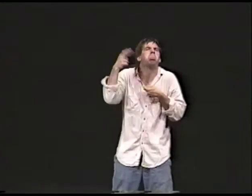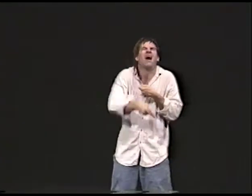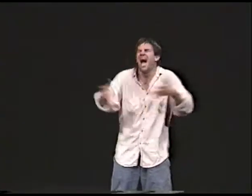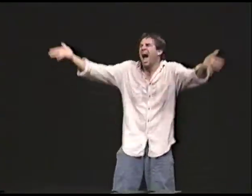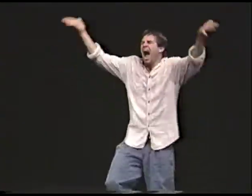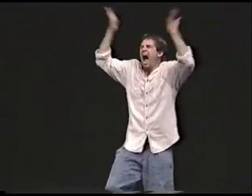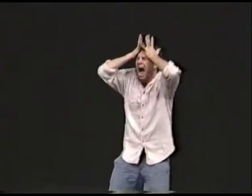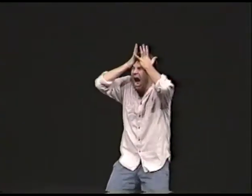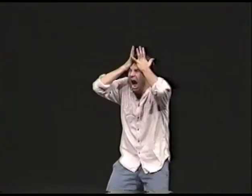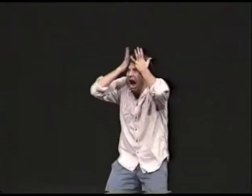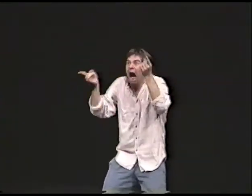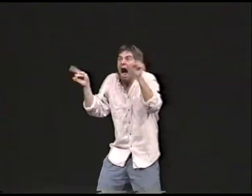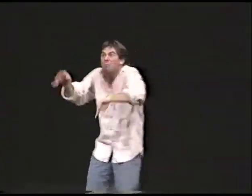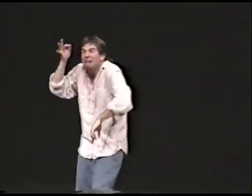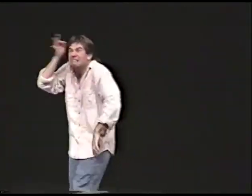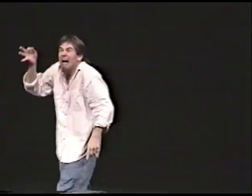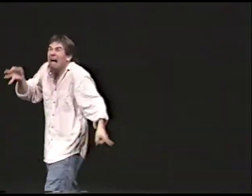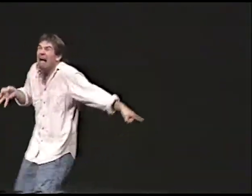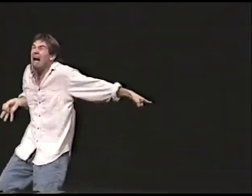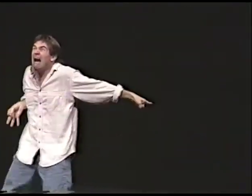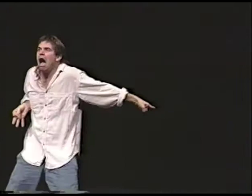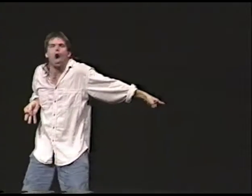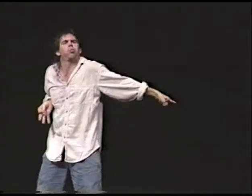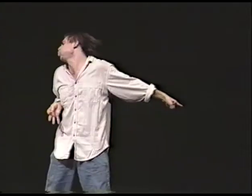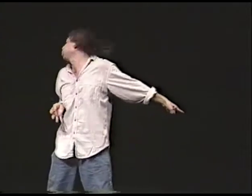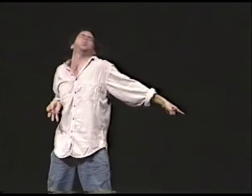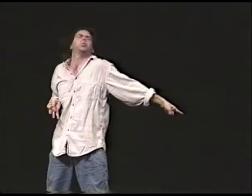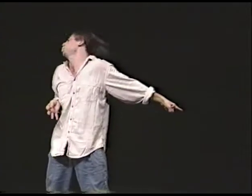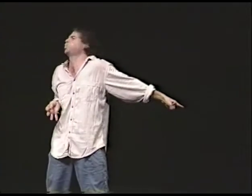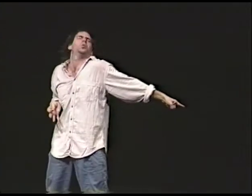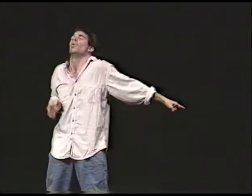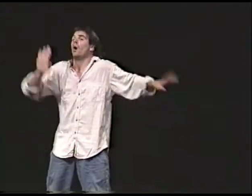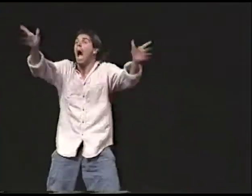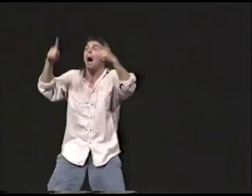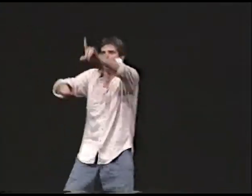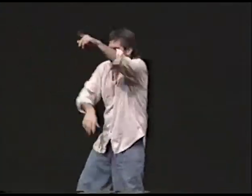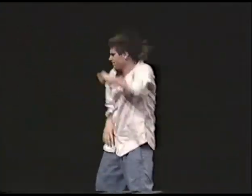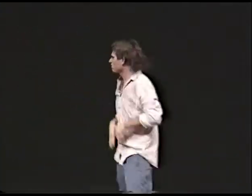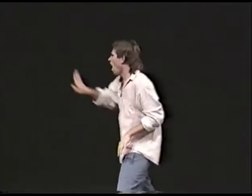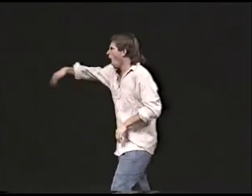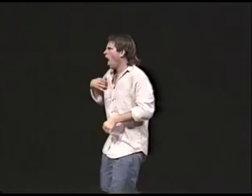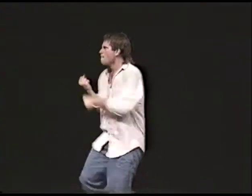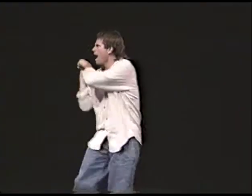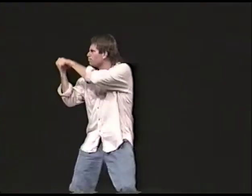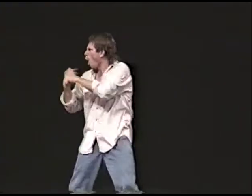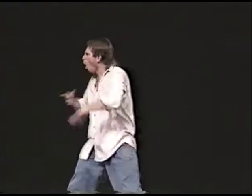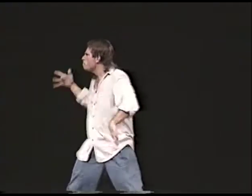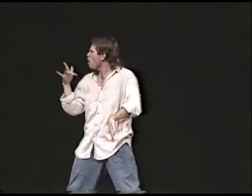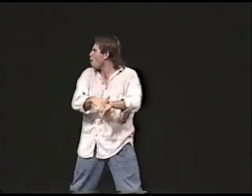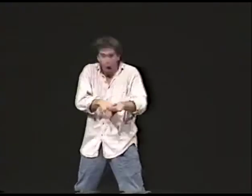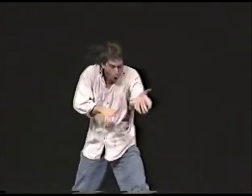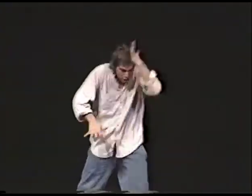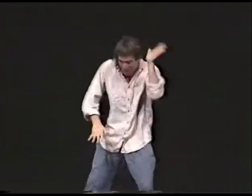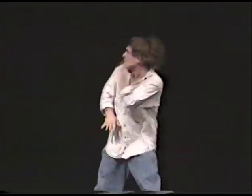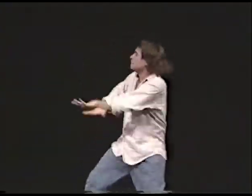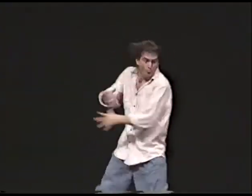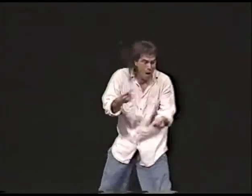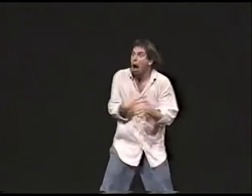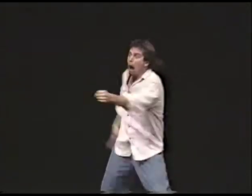Government cuts again. Is that plausible deniability? No. What really happened is, baseball game, slid into home play. I pushed the button.